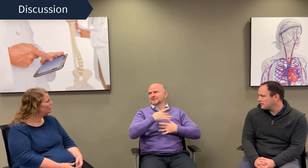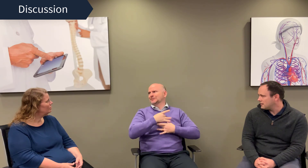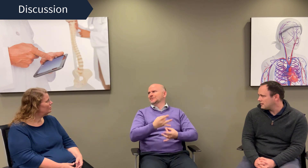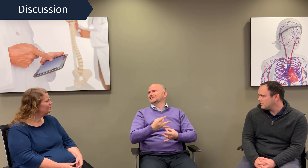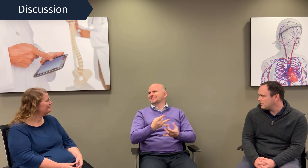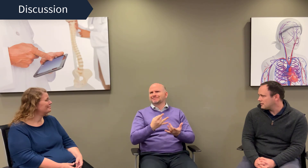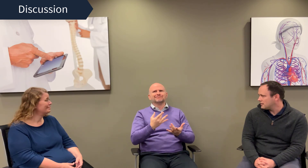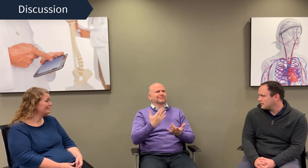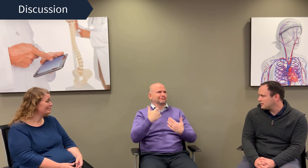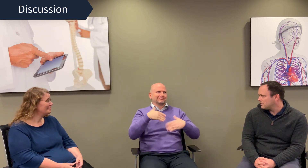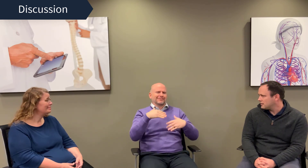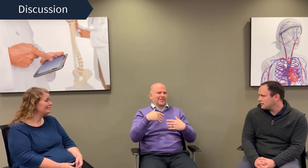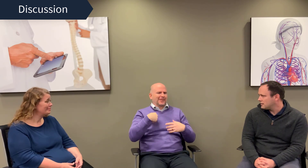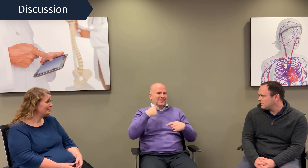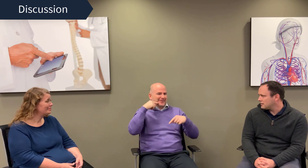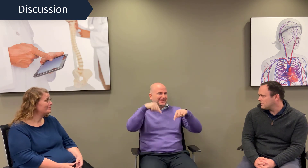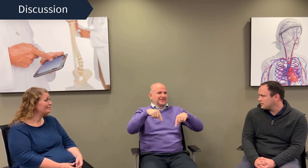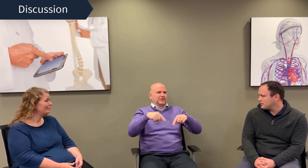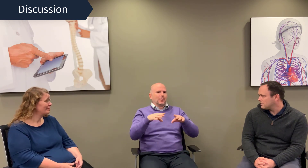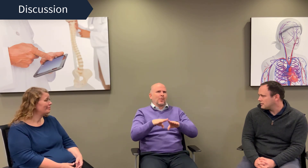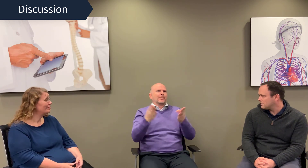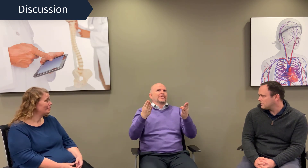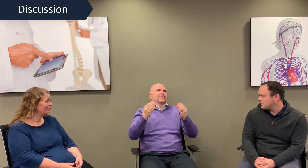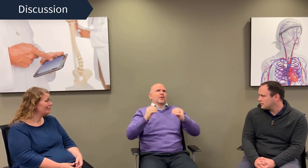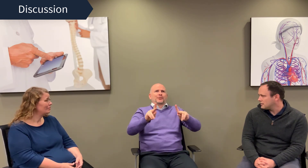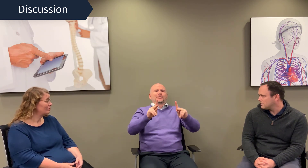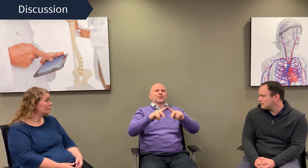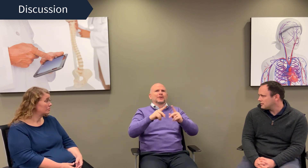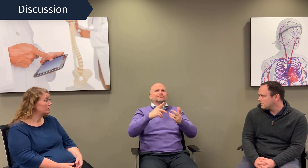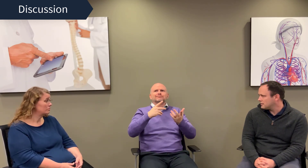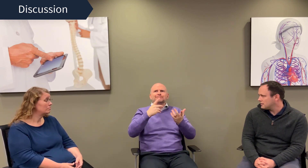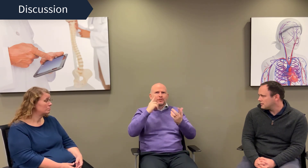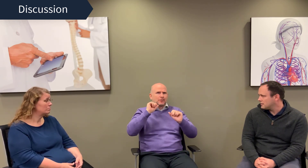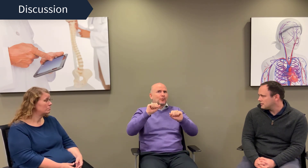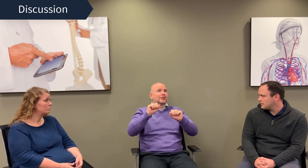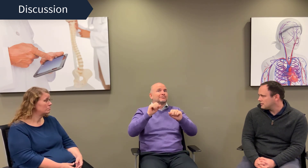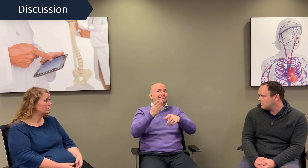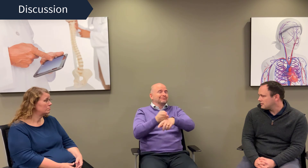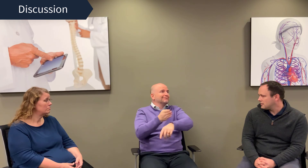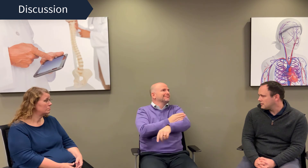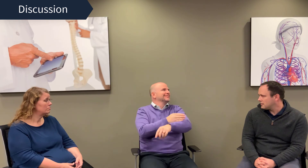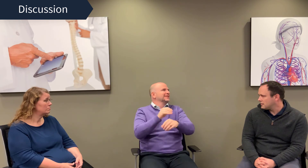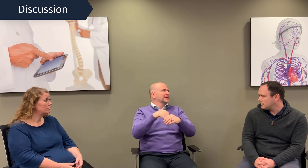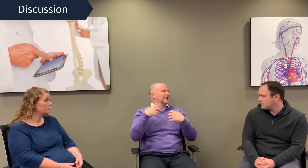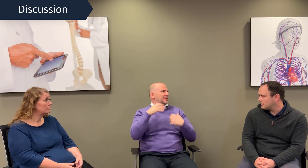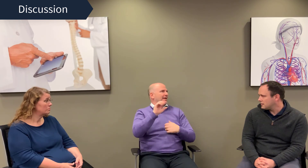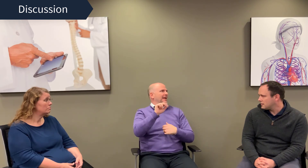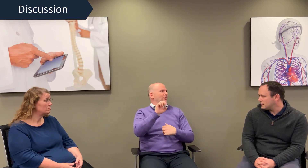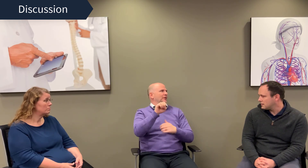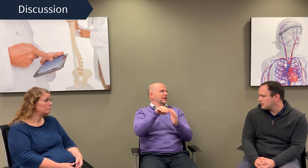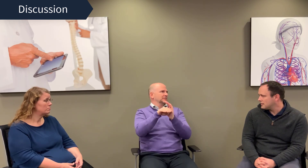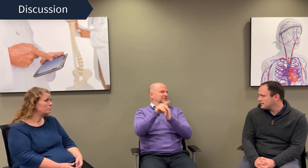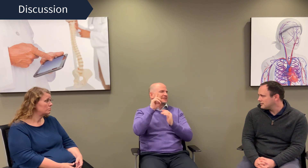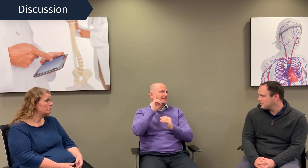it really will be interesting. I feel like this is opening opportunities to improving access